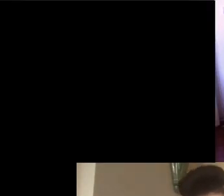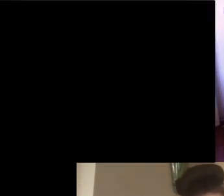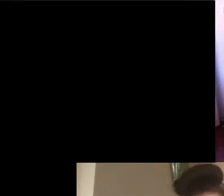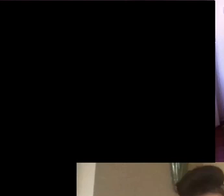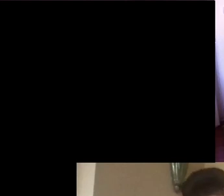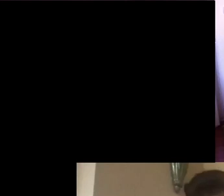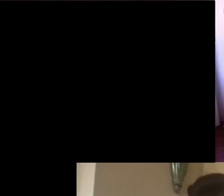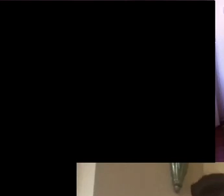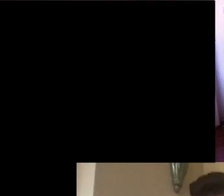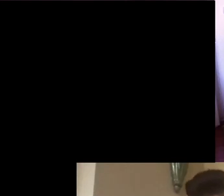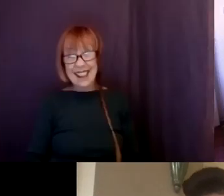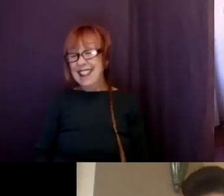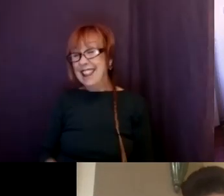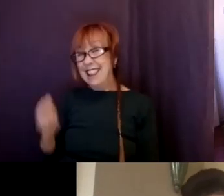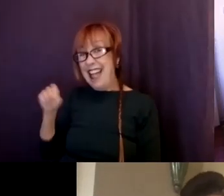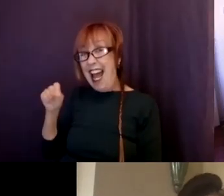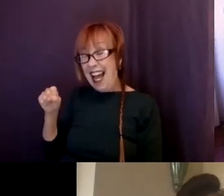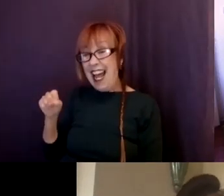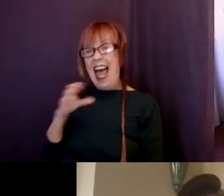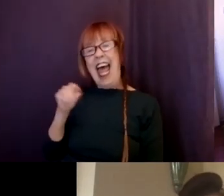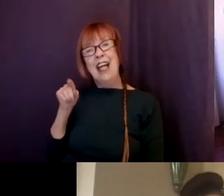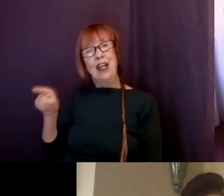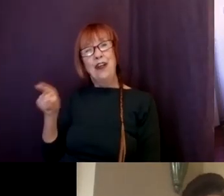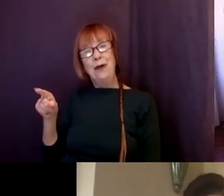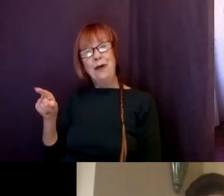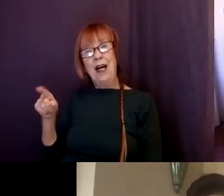DAVID - And you have been, god,